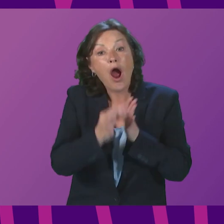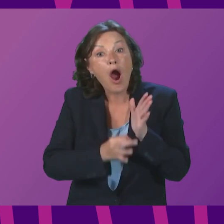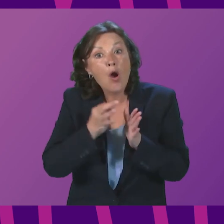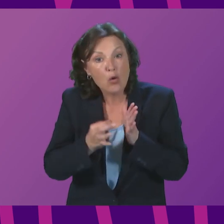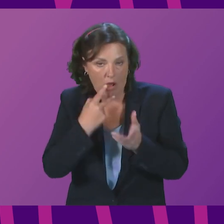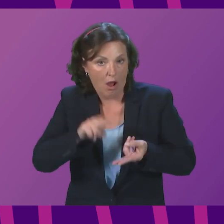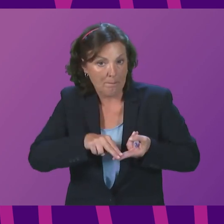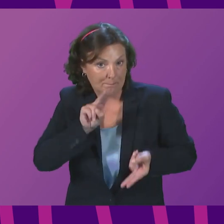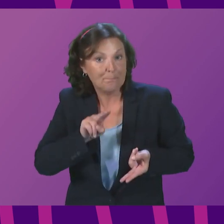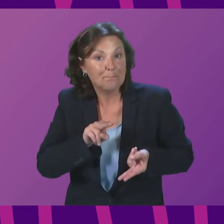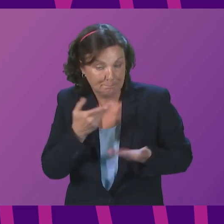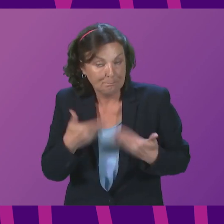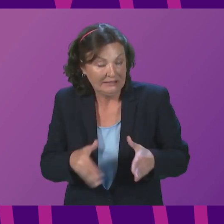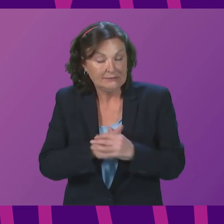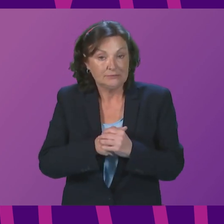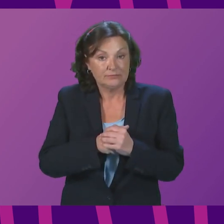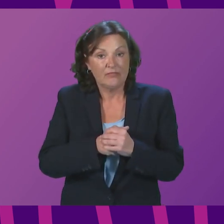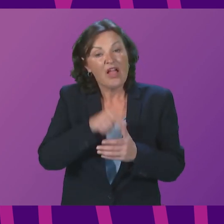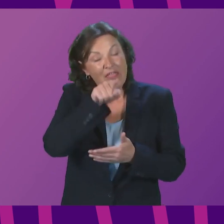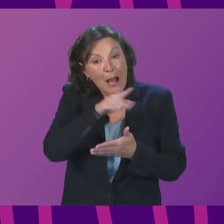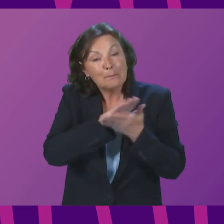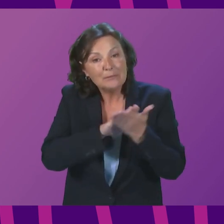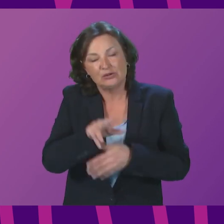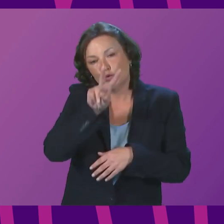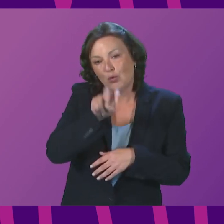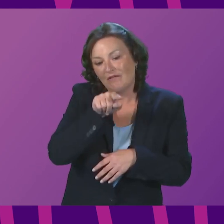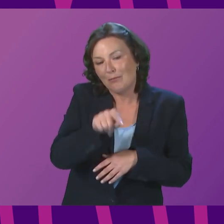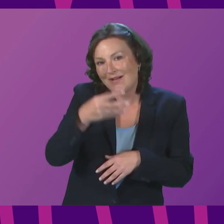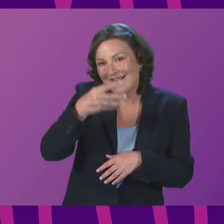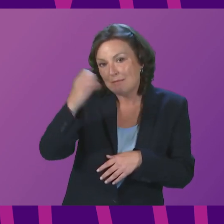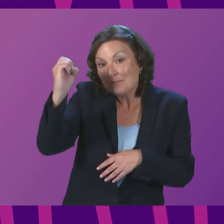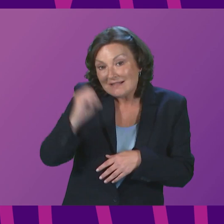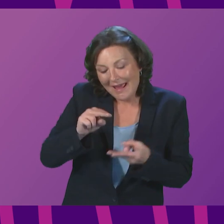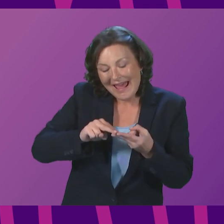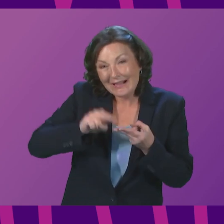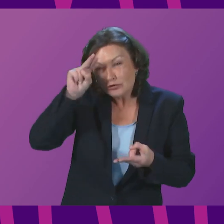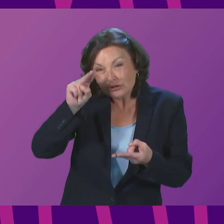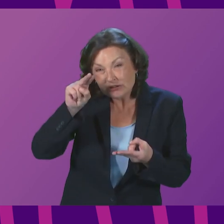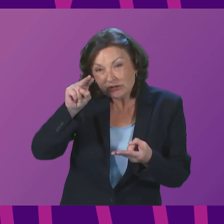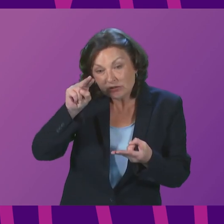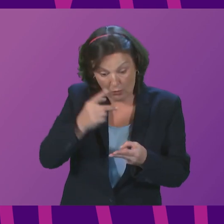That represents a 12.9 per cent increase for those workers in just over a year and, for